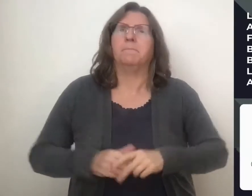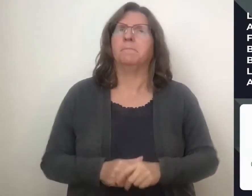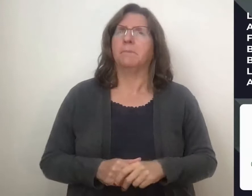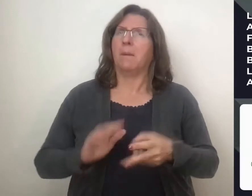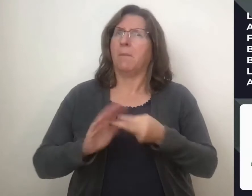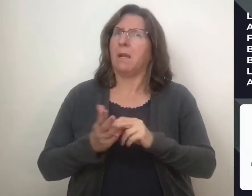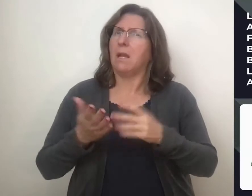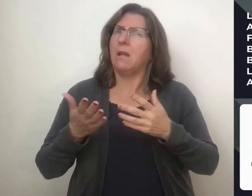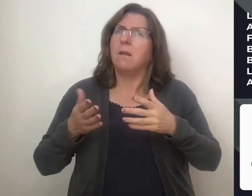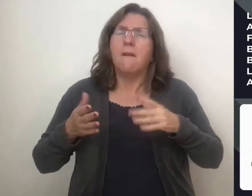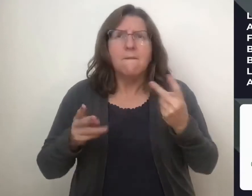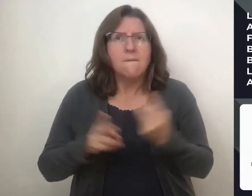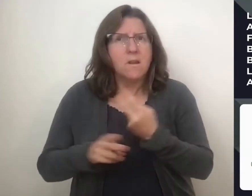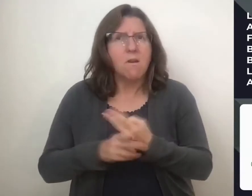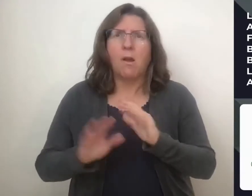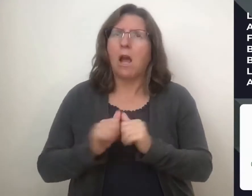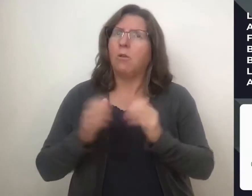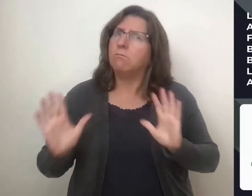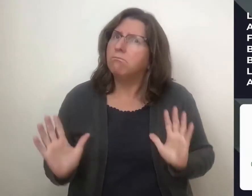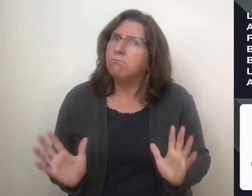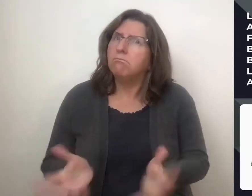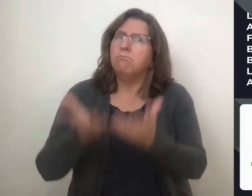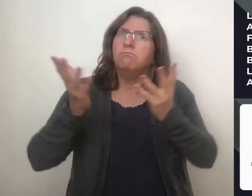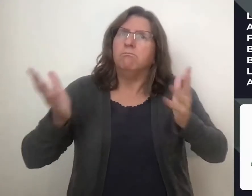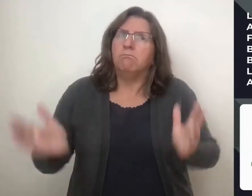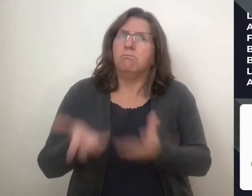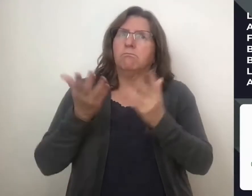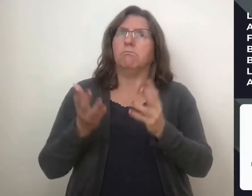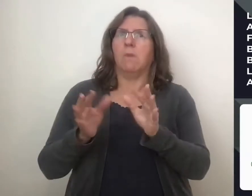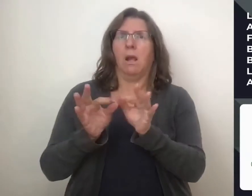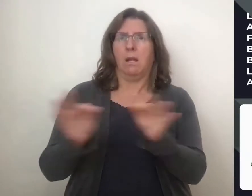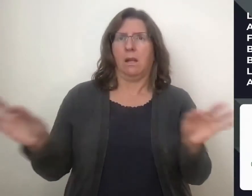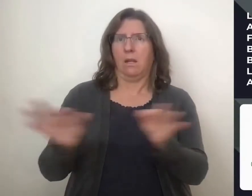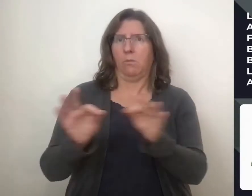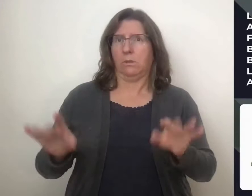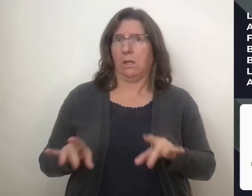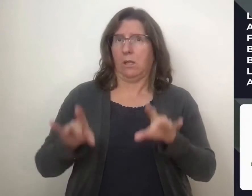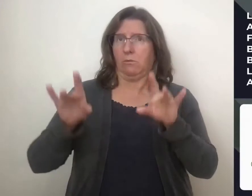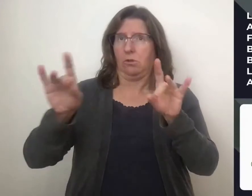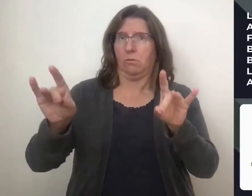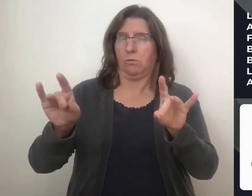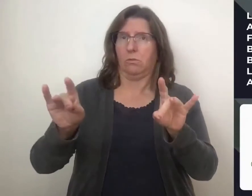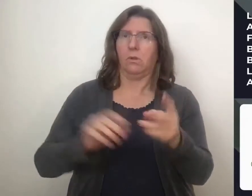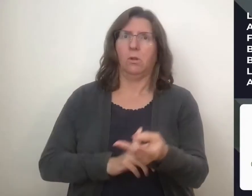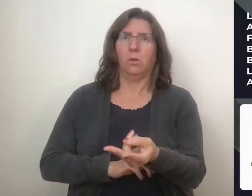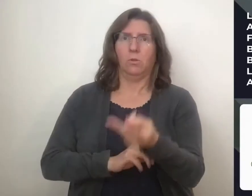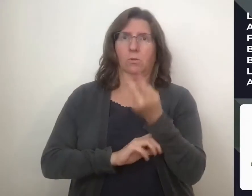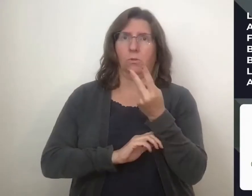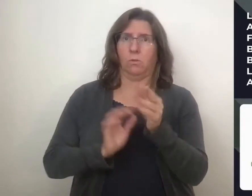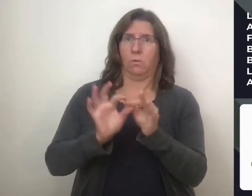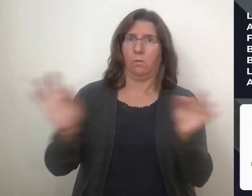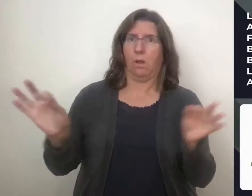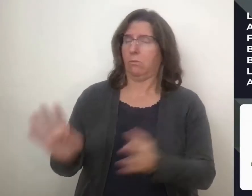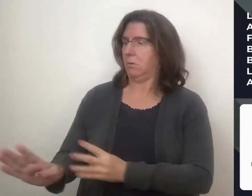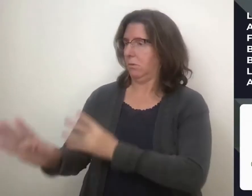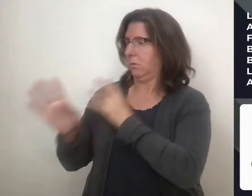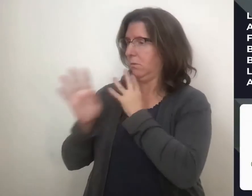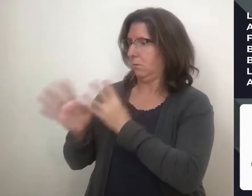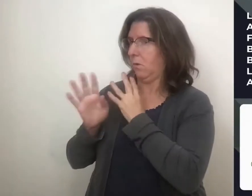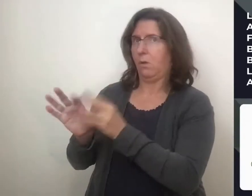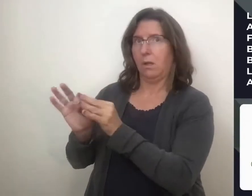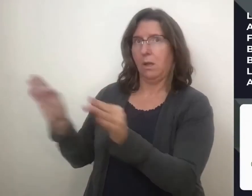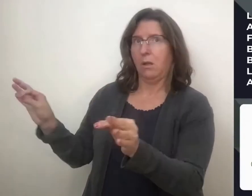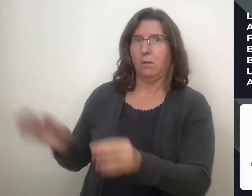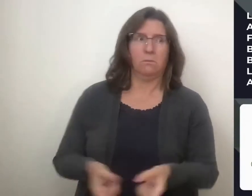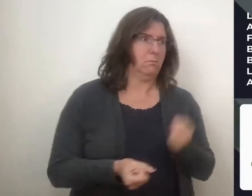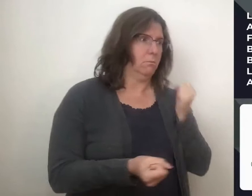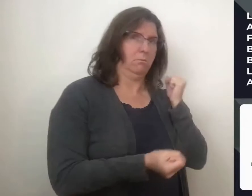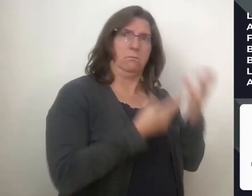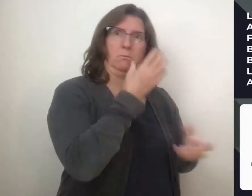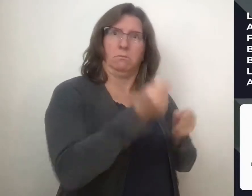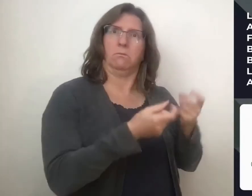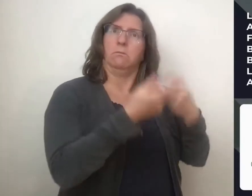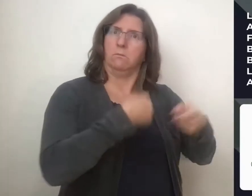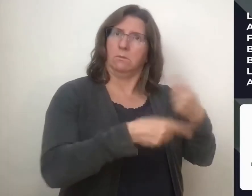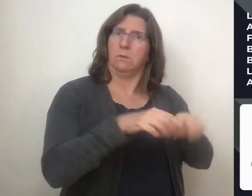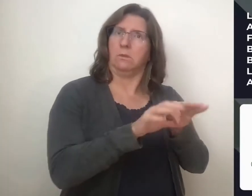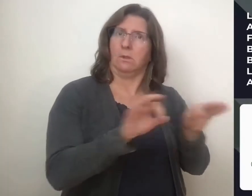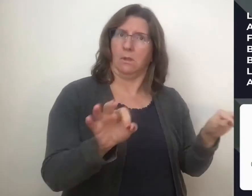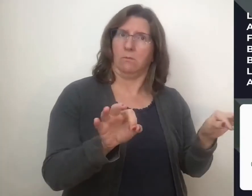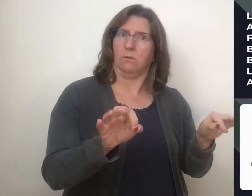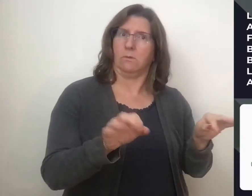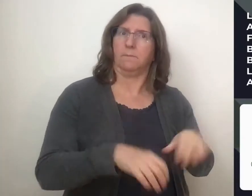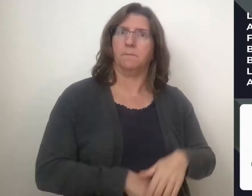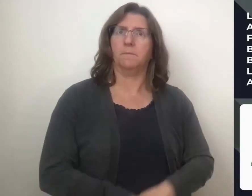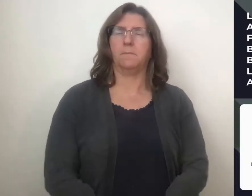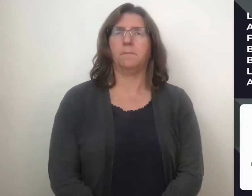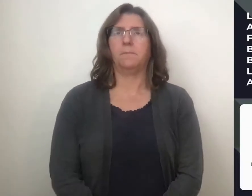At level 3 we are really focusing on fostering bimodal bilingual language acquisition both speaking and signing.